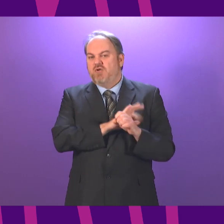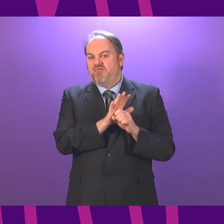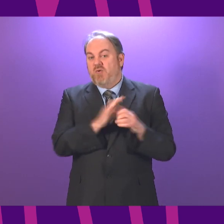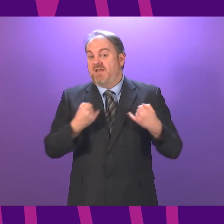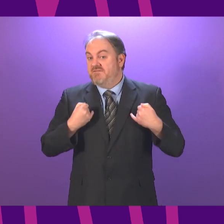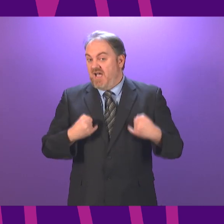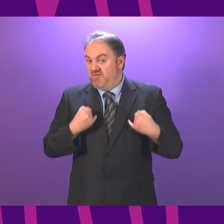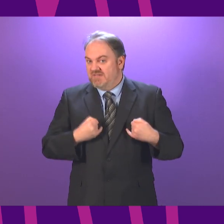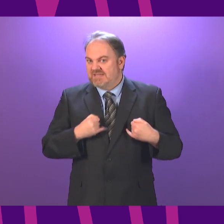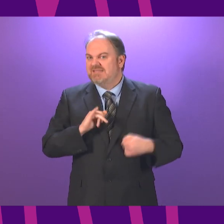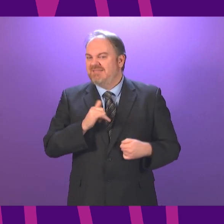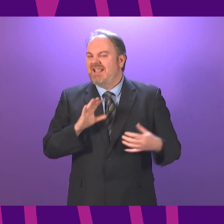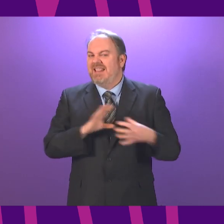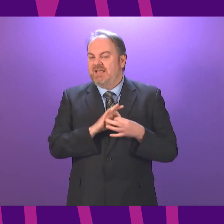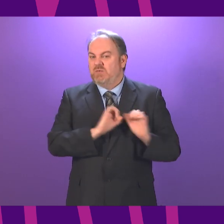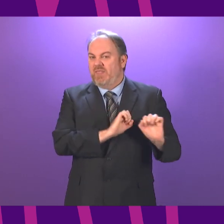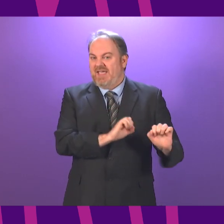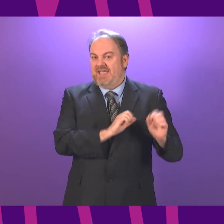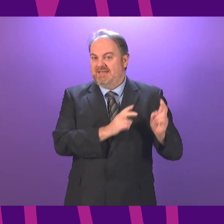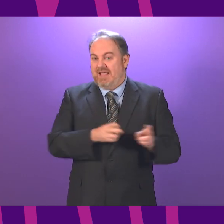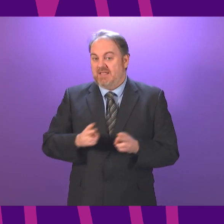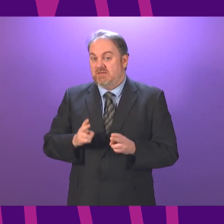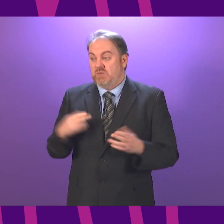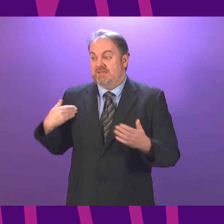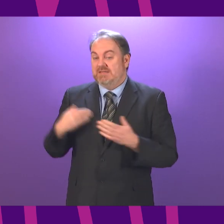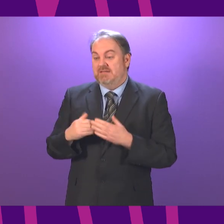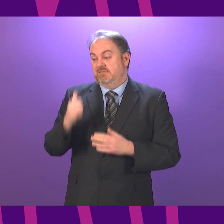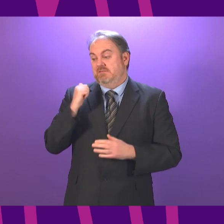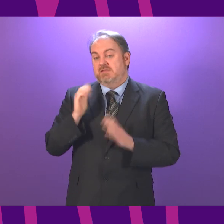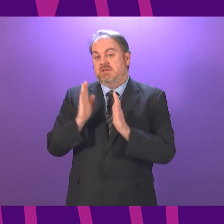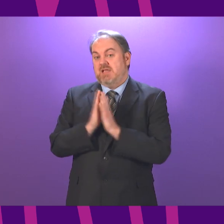by a test. Today’s update shows that, by last Sunday, the total number of registered deaths